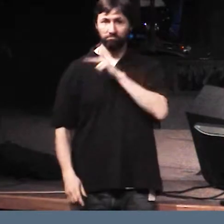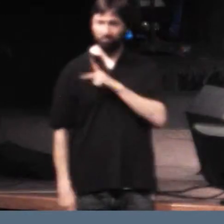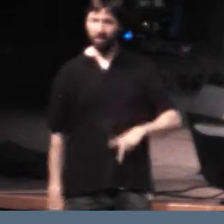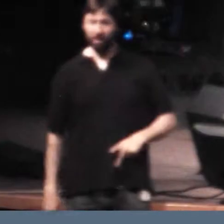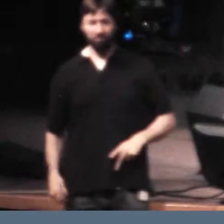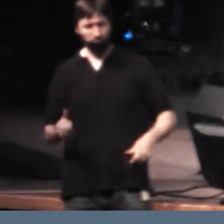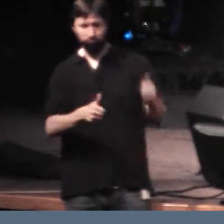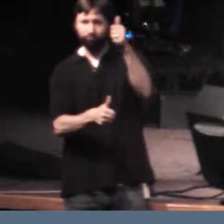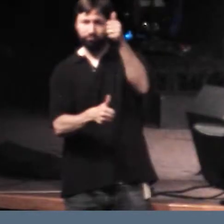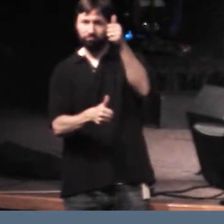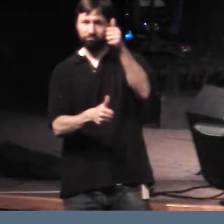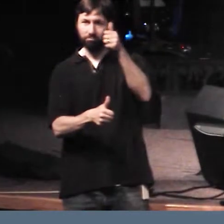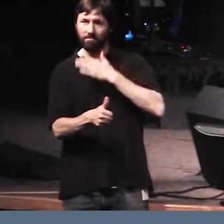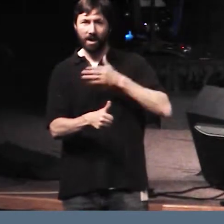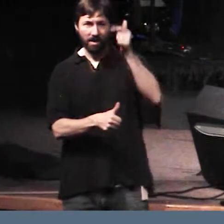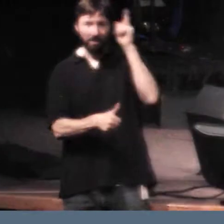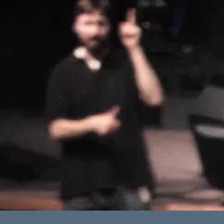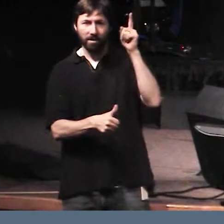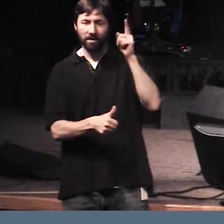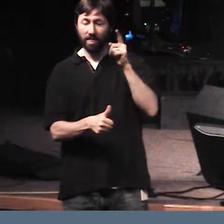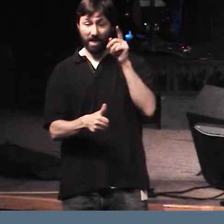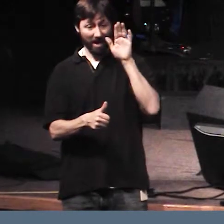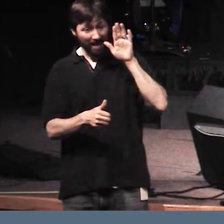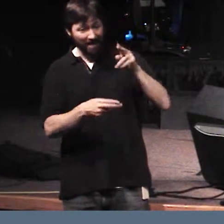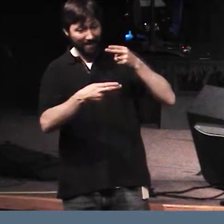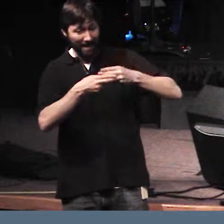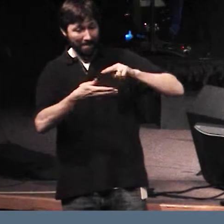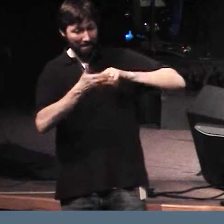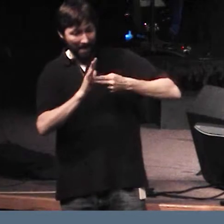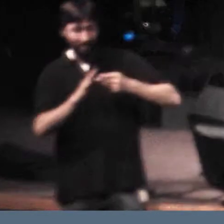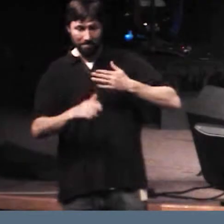and here "My God is King" is really thumbing his nose at God and saying I'm leaving